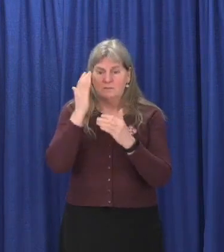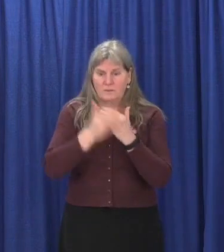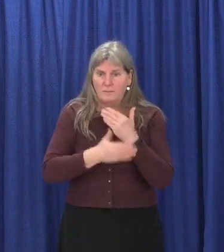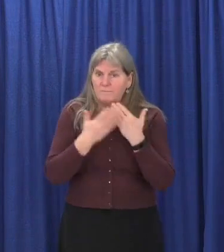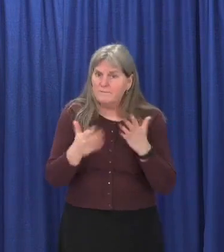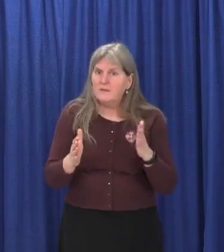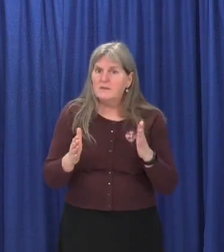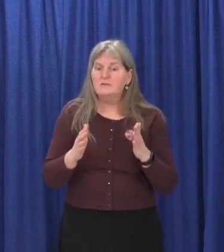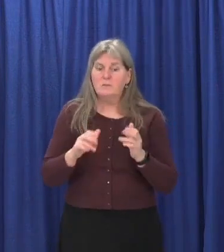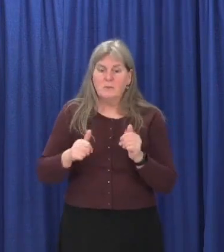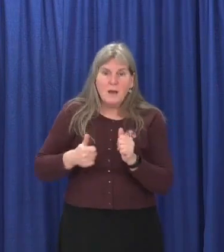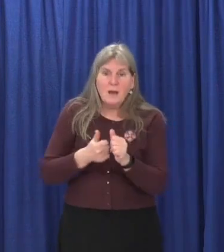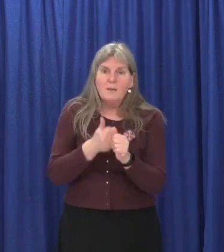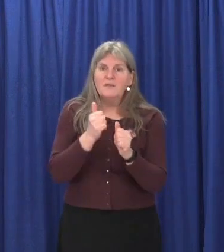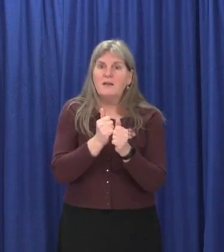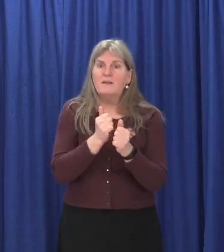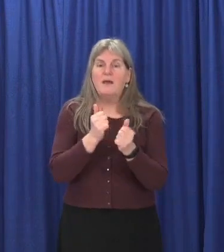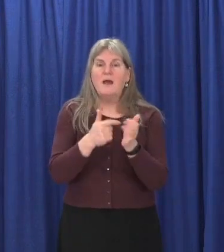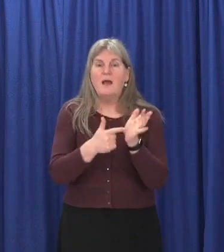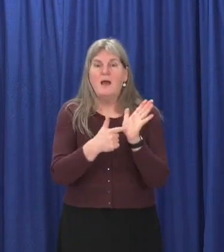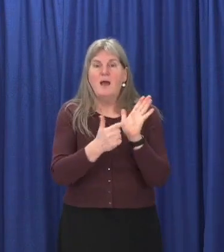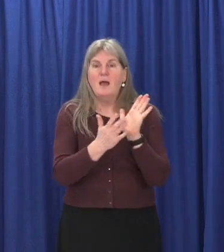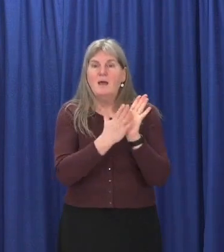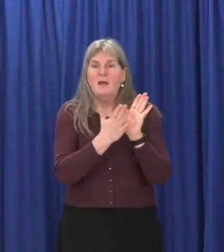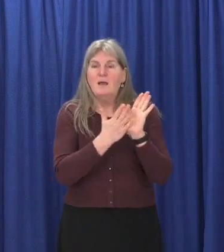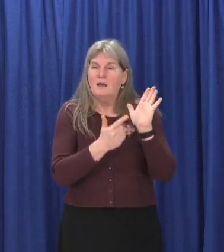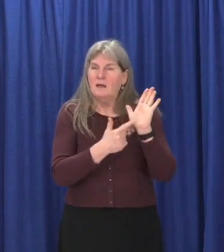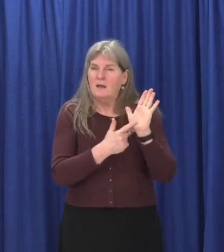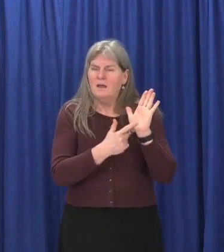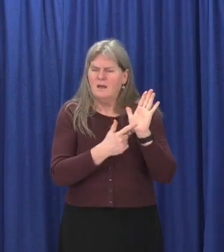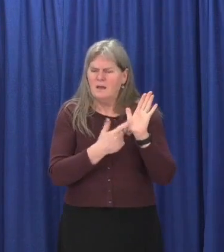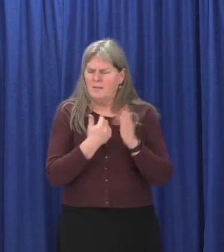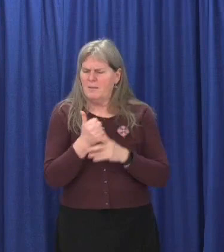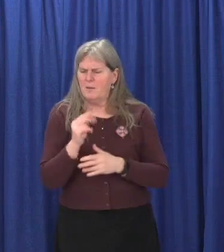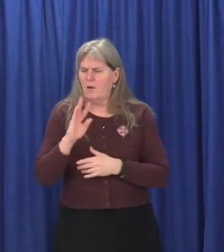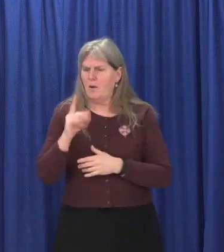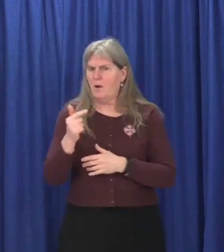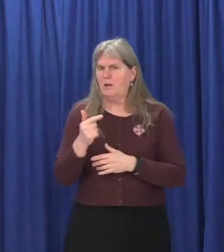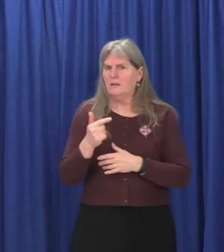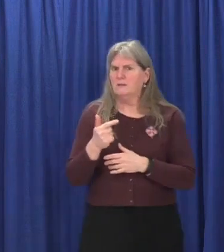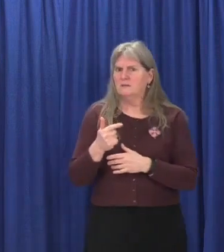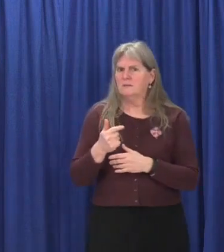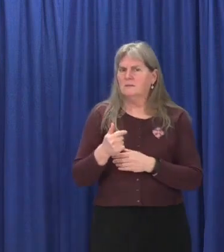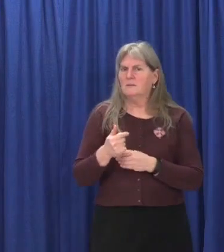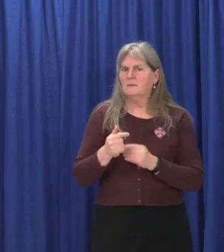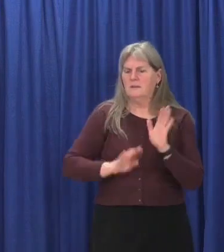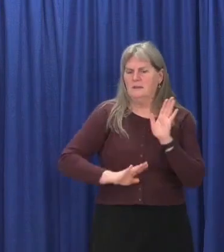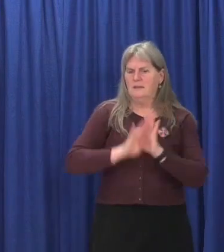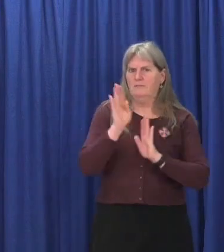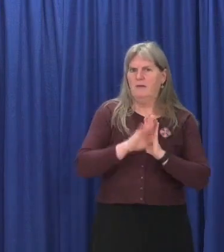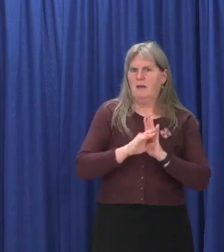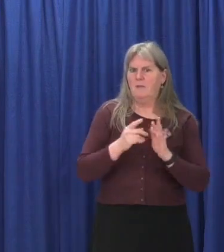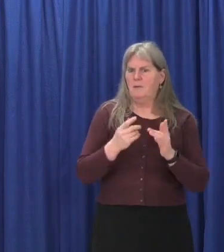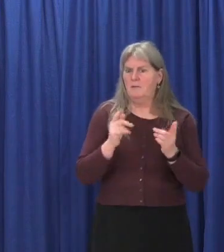updated? As you mentioned, it was released last August. That's a really good question, you know, because